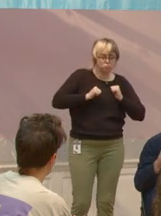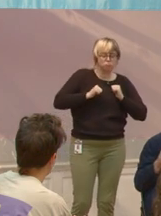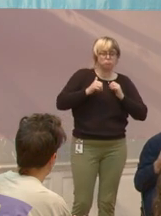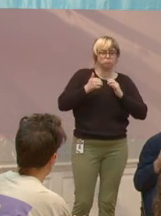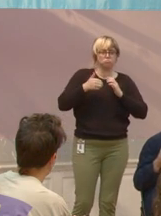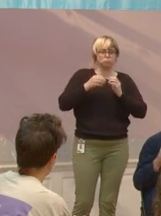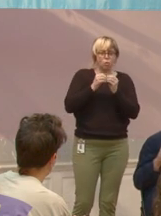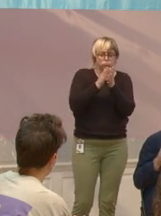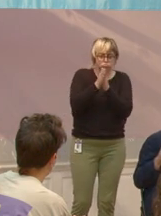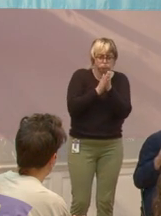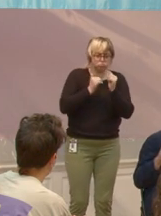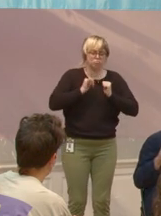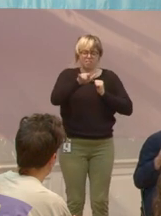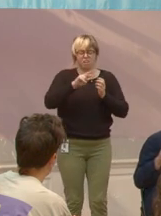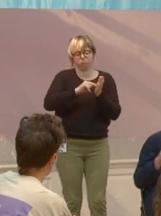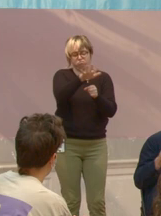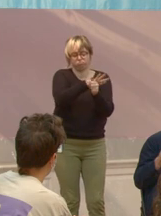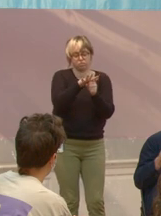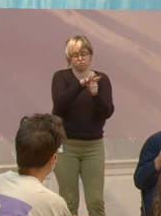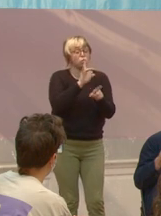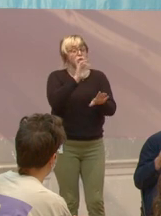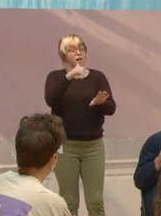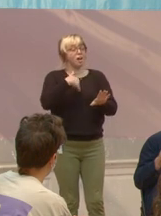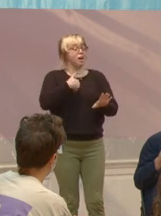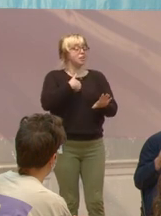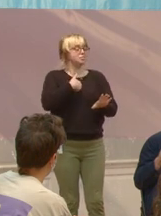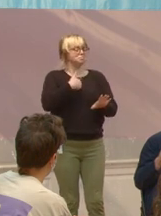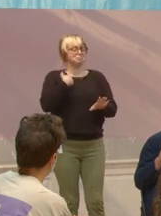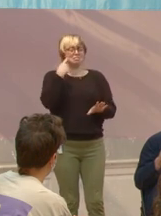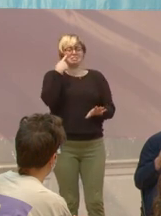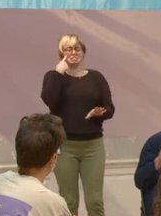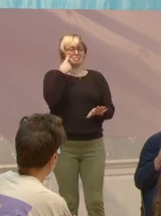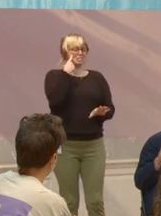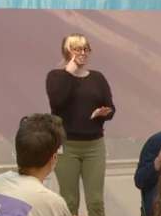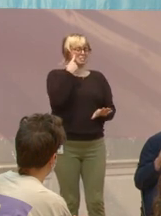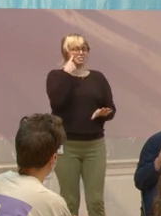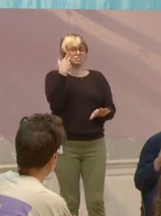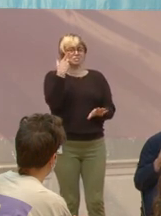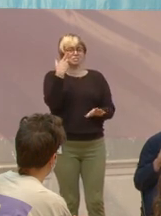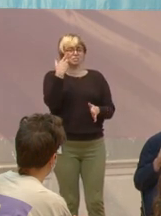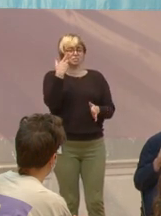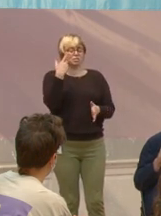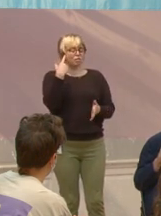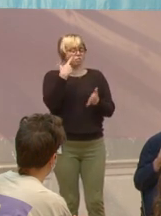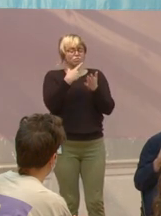And then I, I think that like, already, for whatever reason,